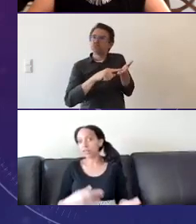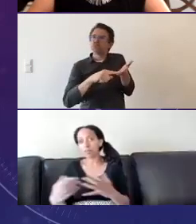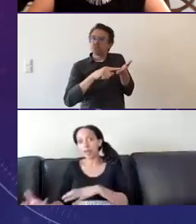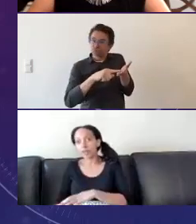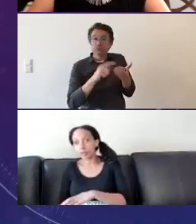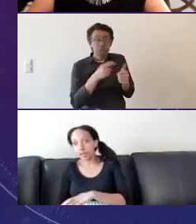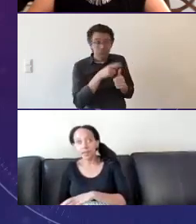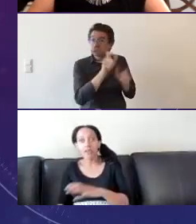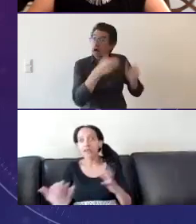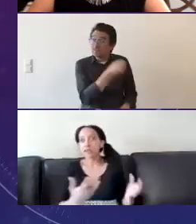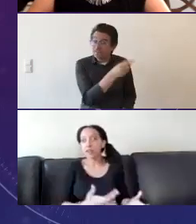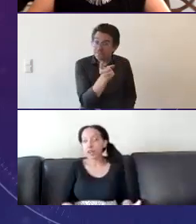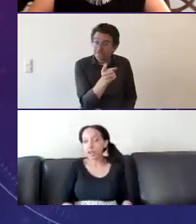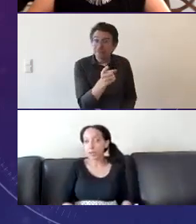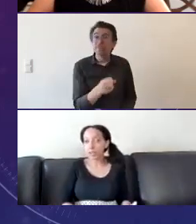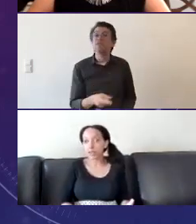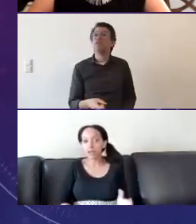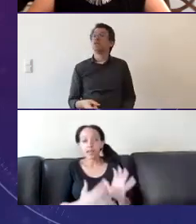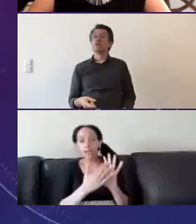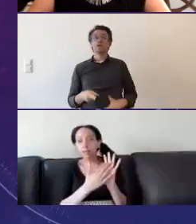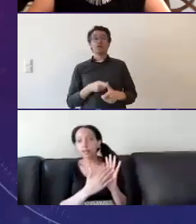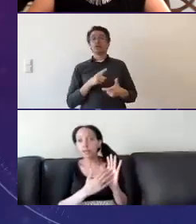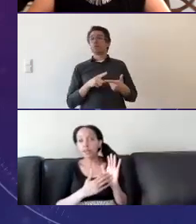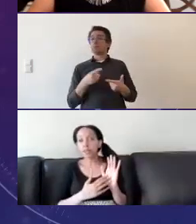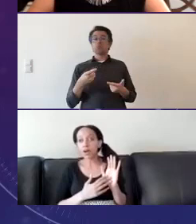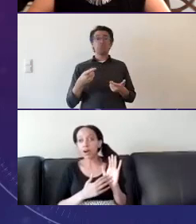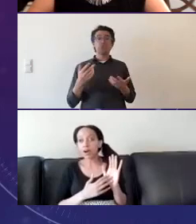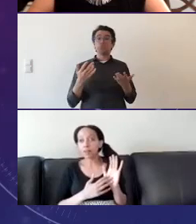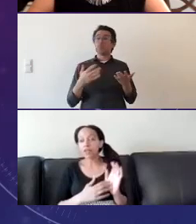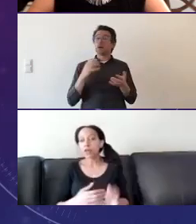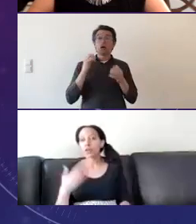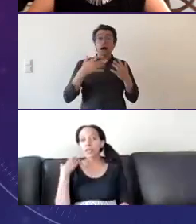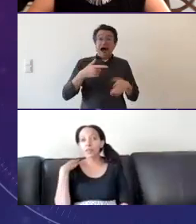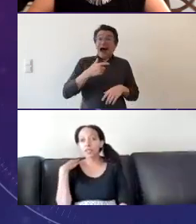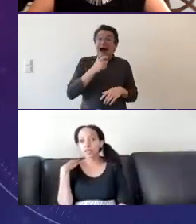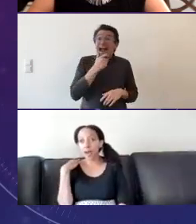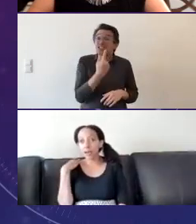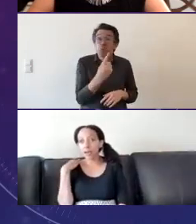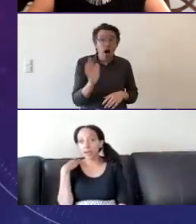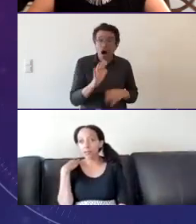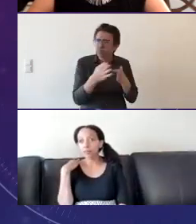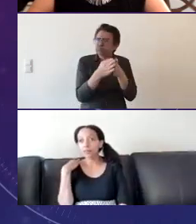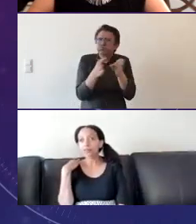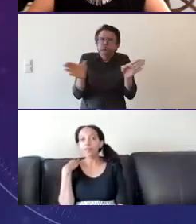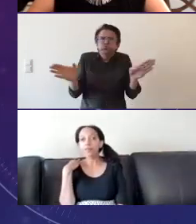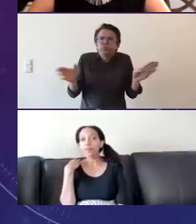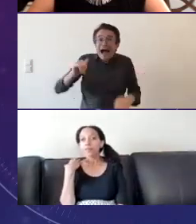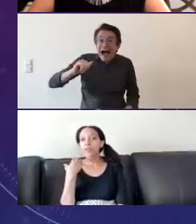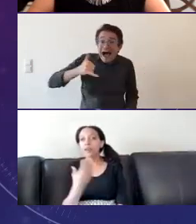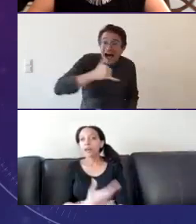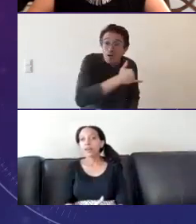Mandarin or Arabic that can be written on the palm or someone's back there's